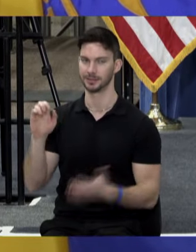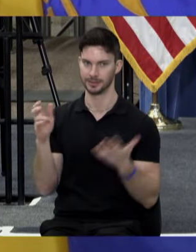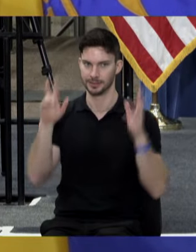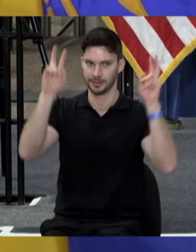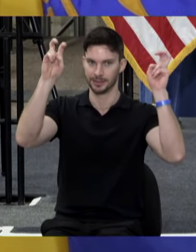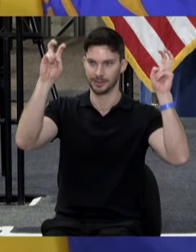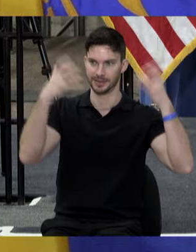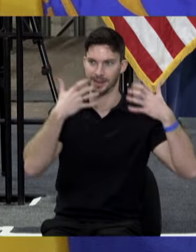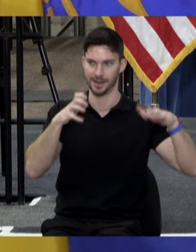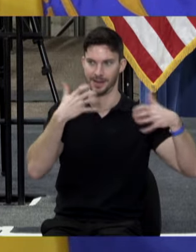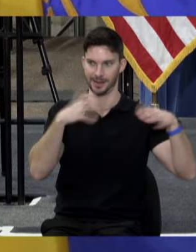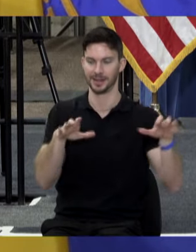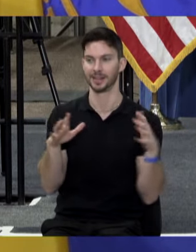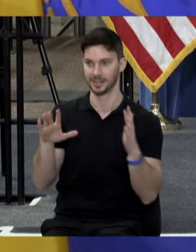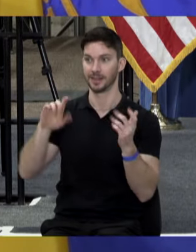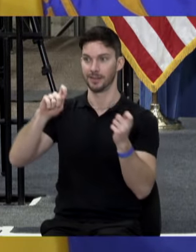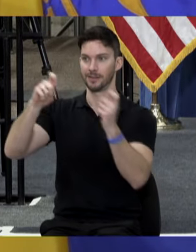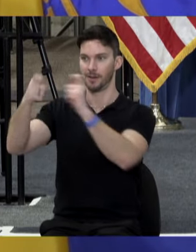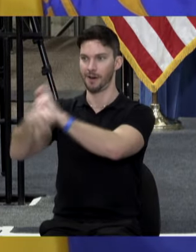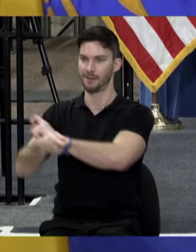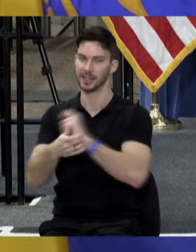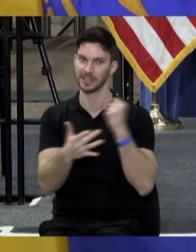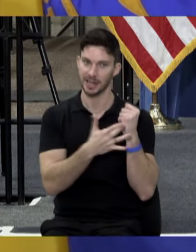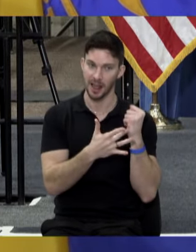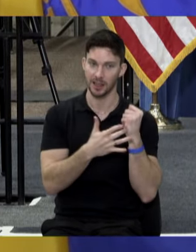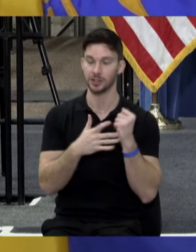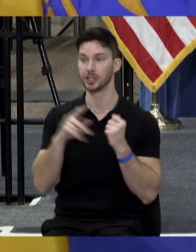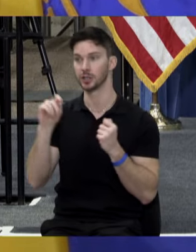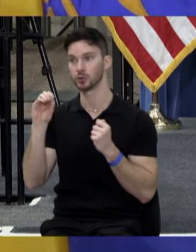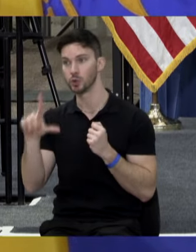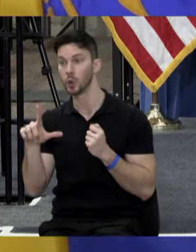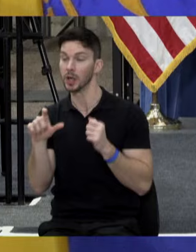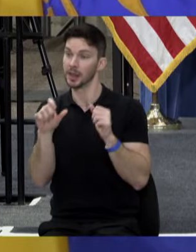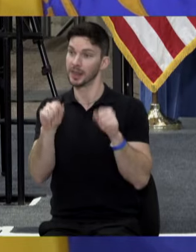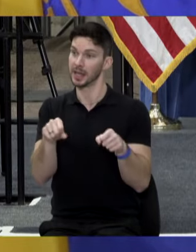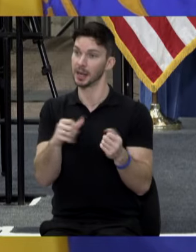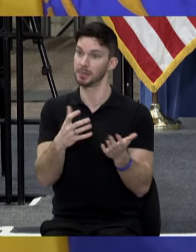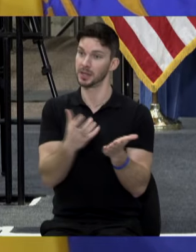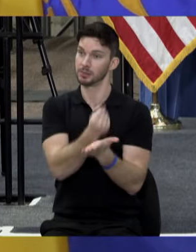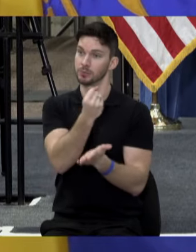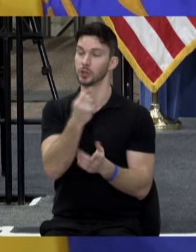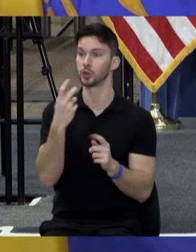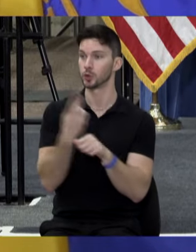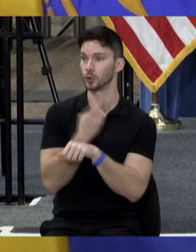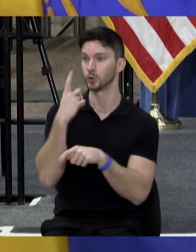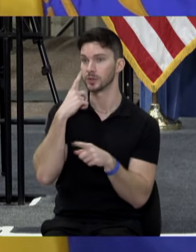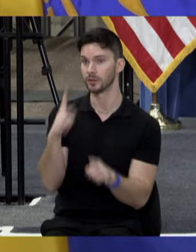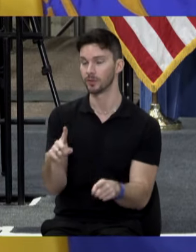technology and tool that can be leveraged for caregiving and for person-centered models of care.